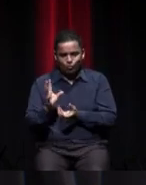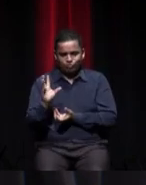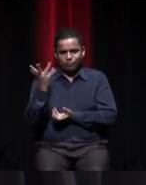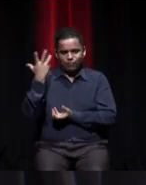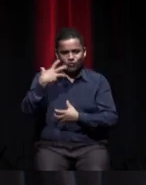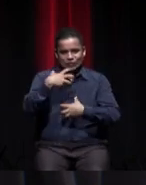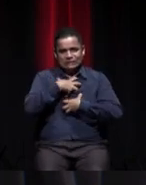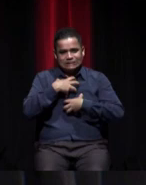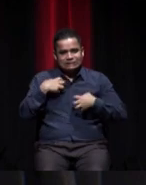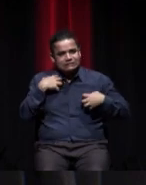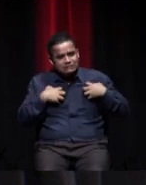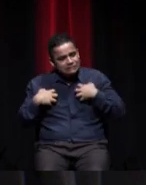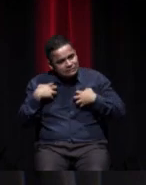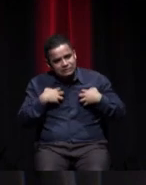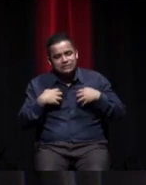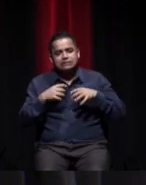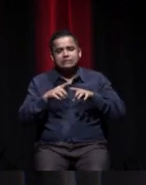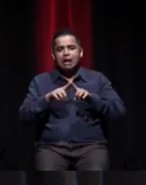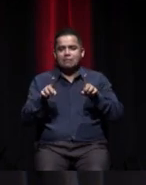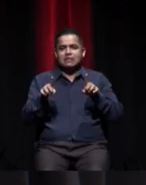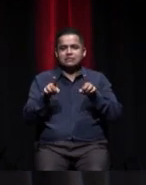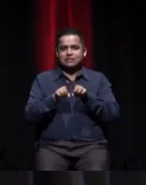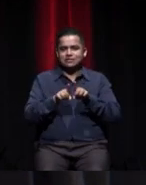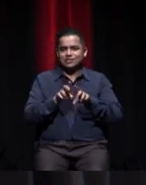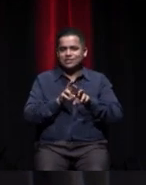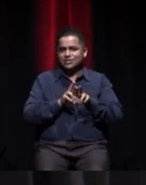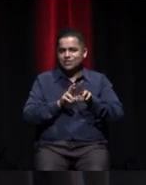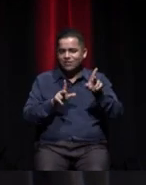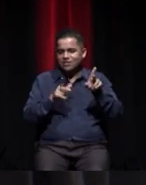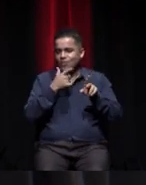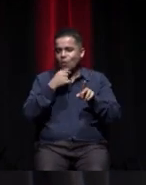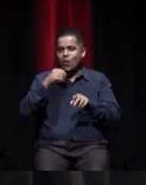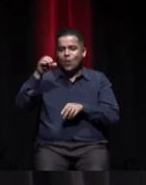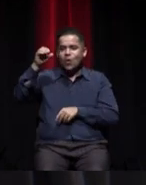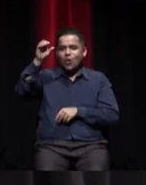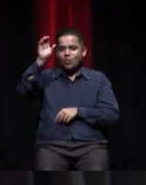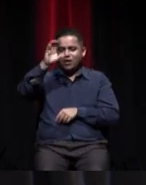But, differently from the man on the moon, that caused us fear.